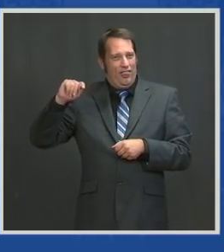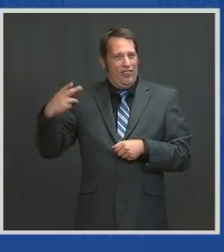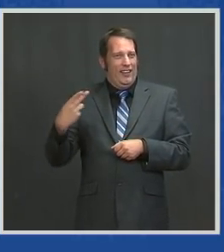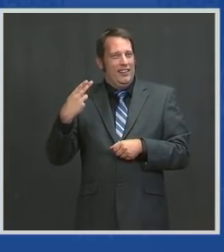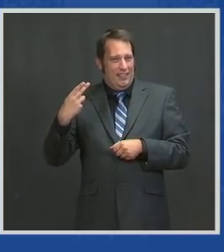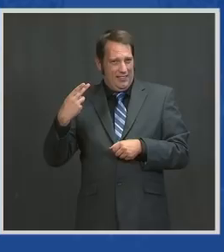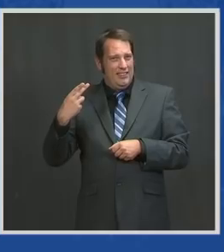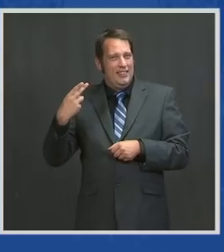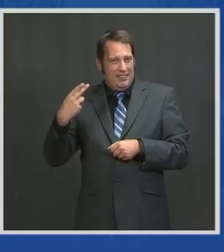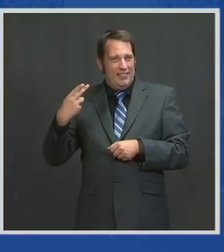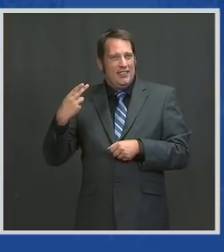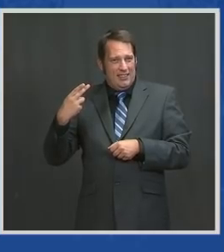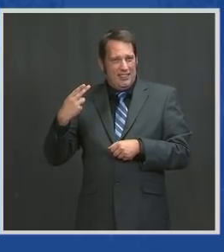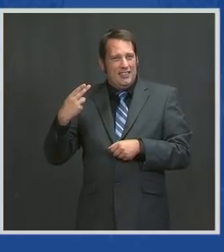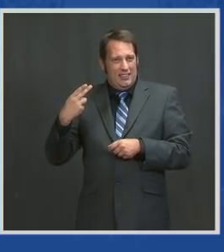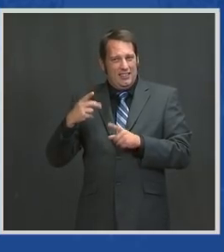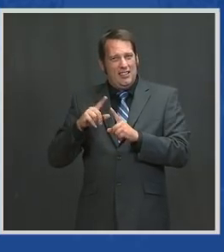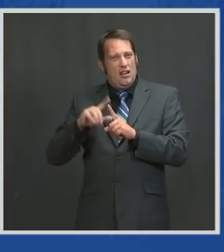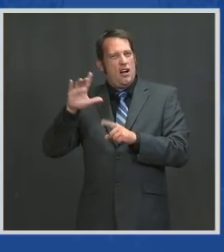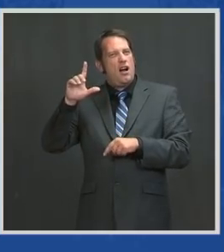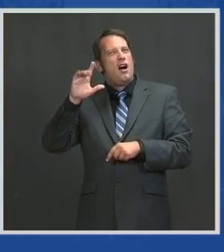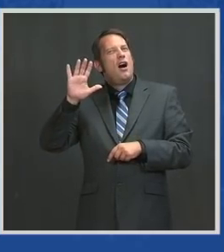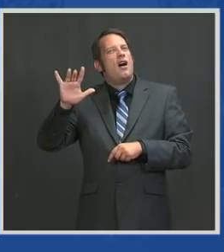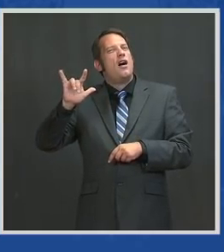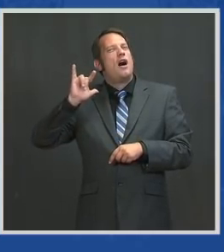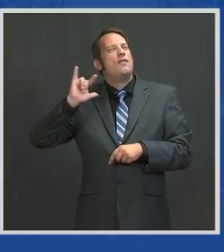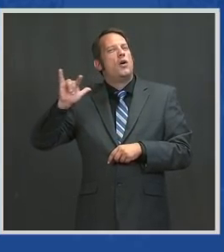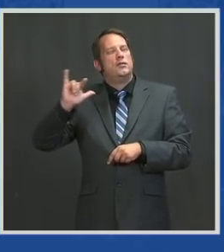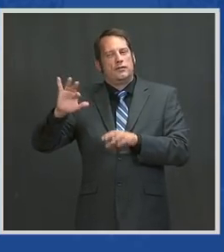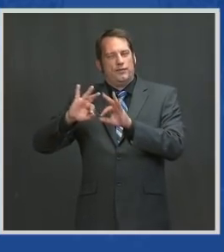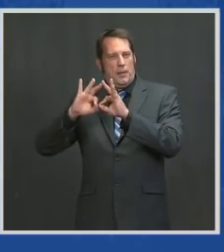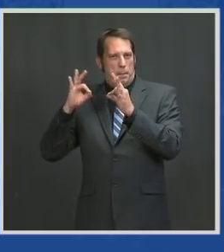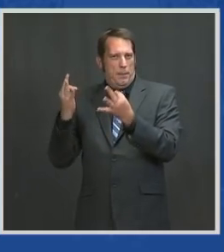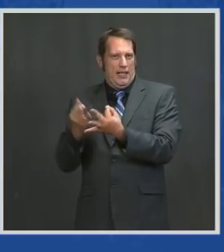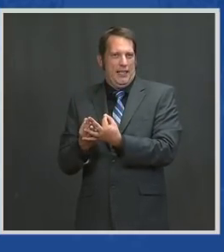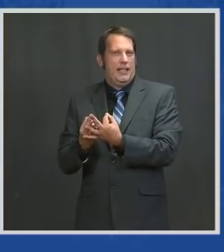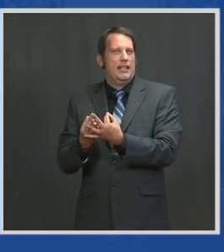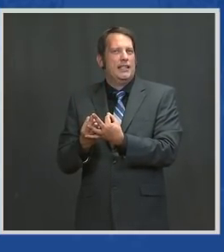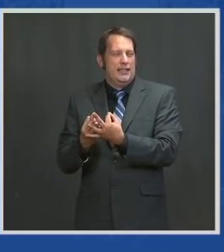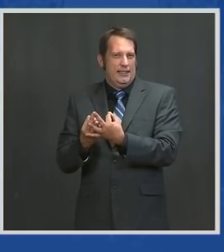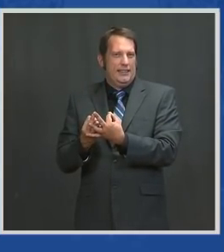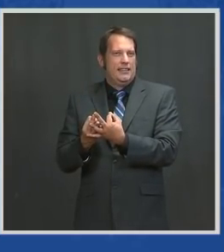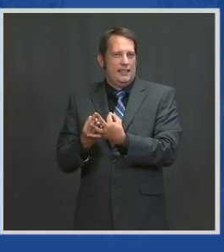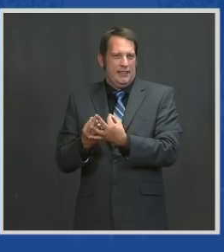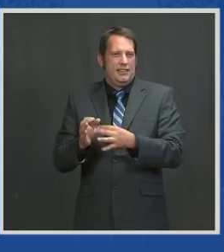Ladies and gentlemen, please stand and family, please rise for the playing of Ruffles and Flourishes.